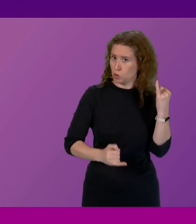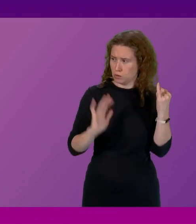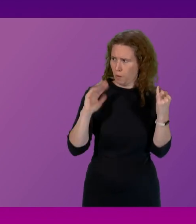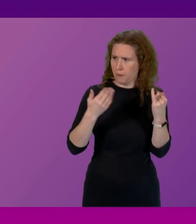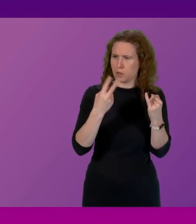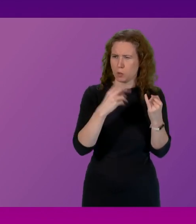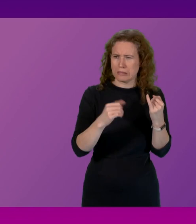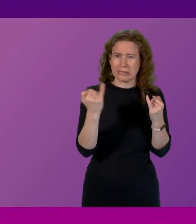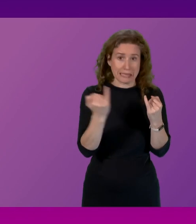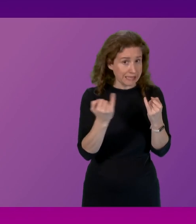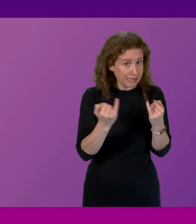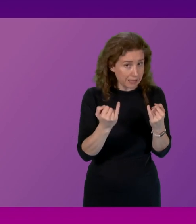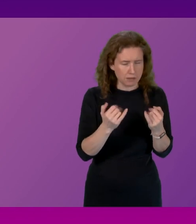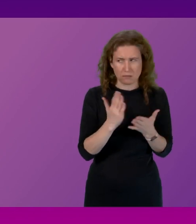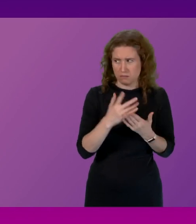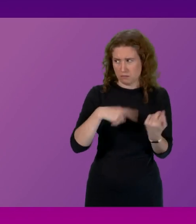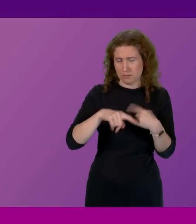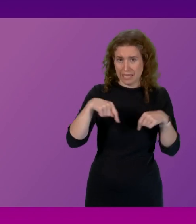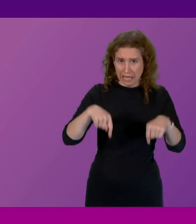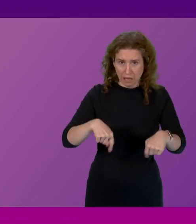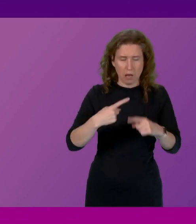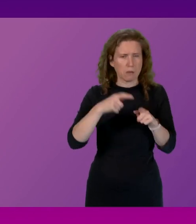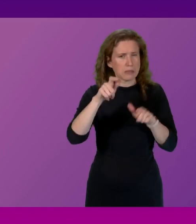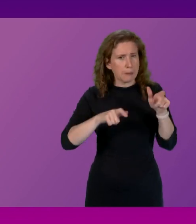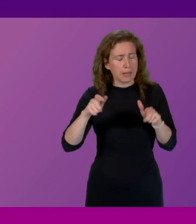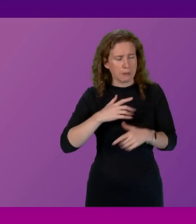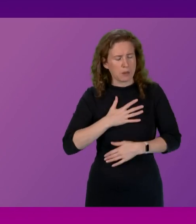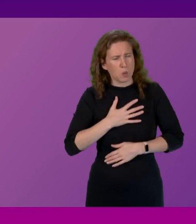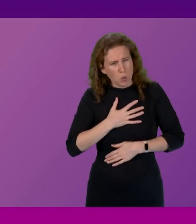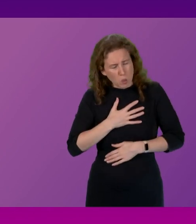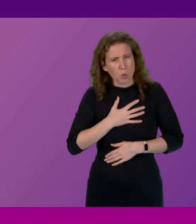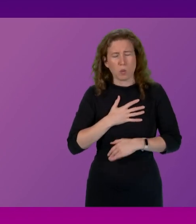I am sure that many in the chamber, as well as our constituents, have been touched by those tragic accidents.